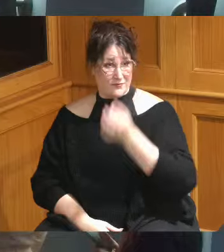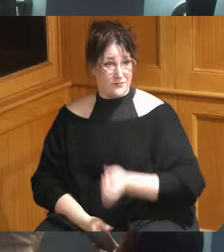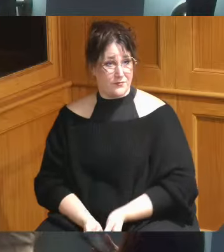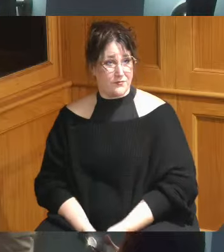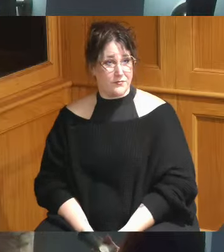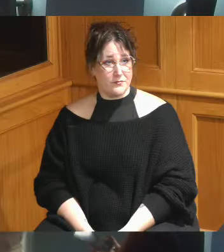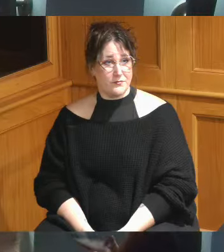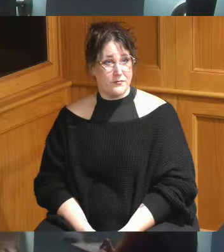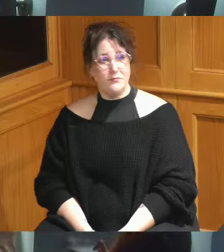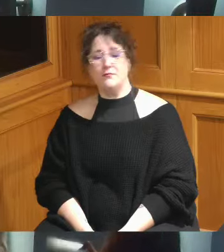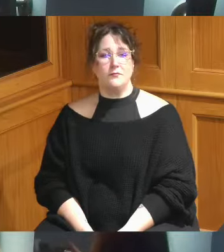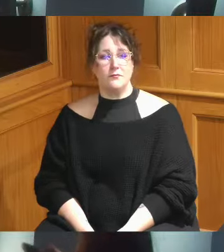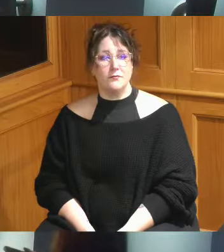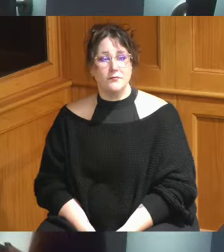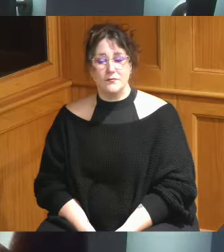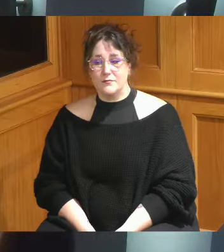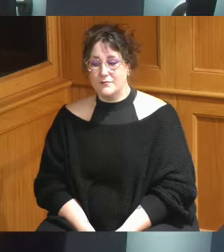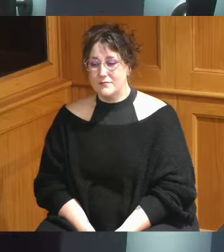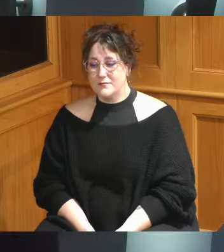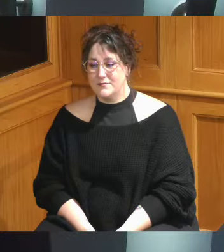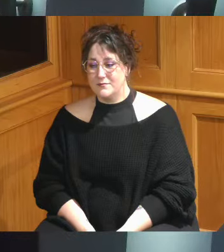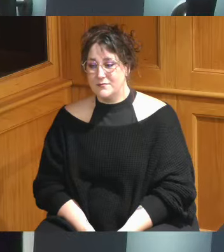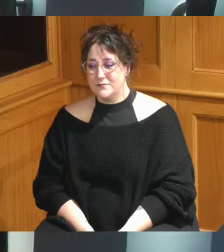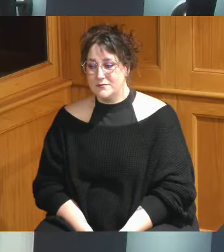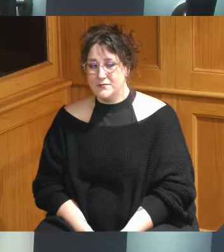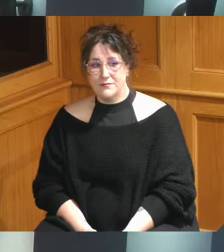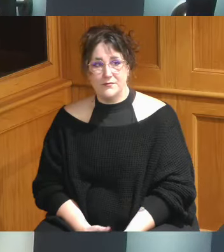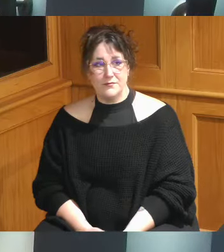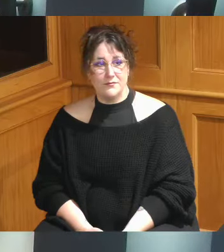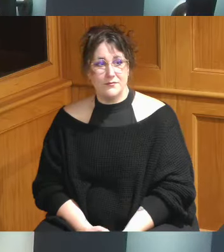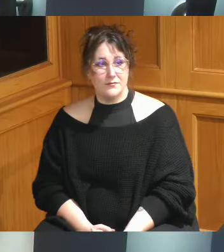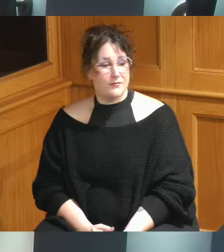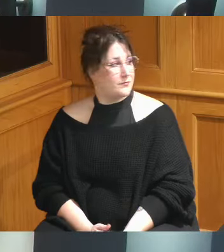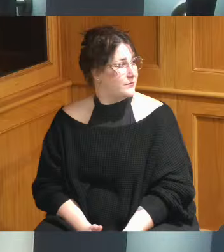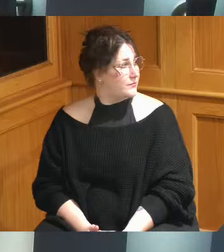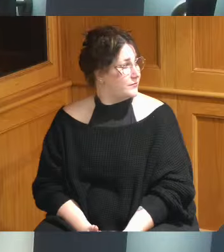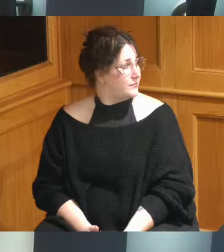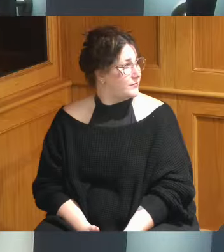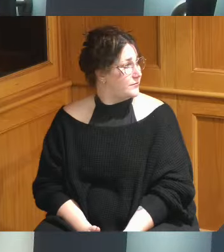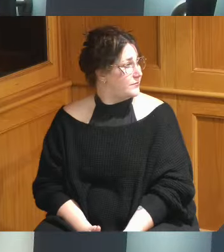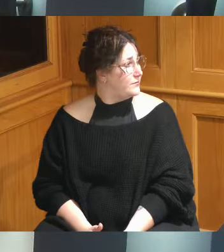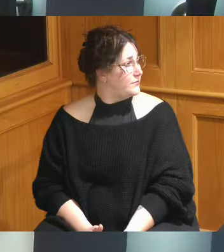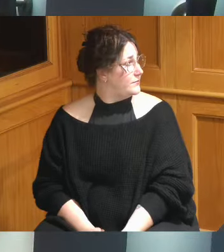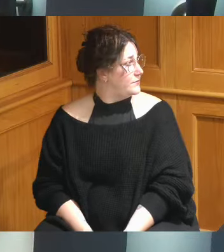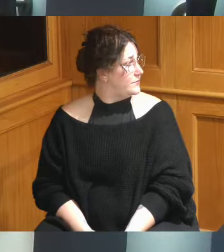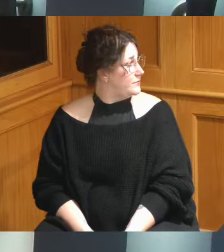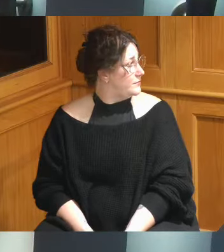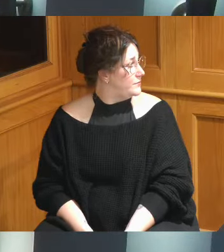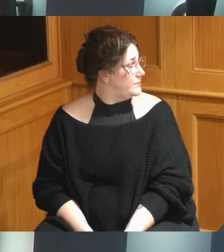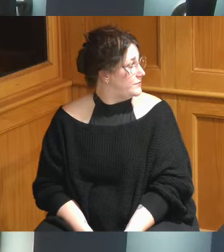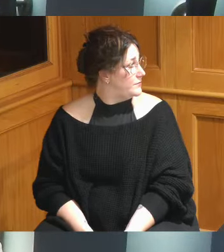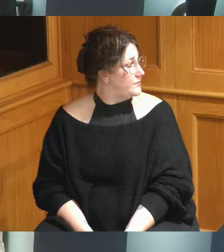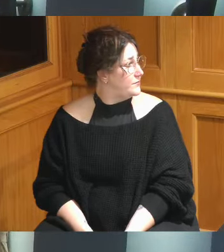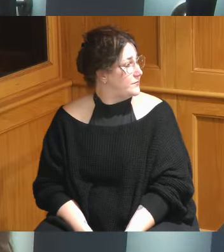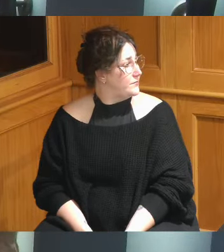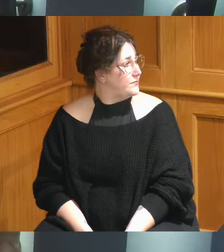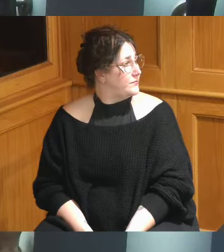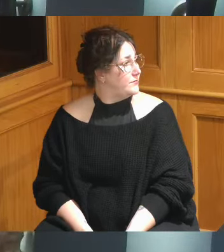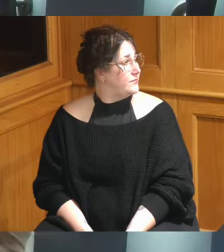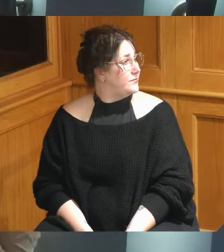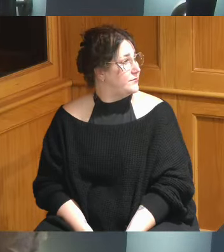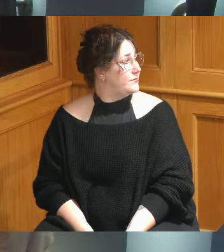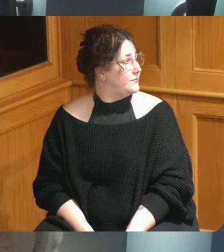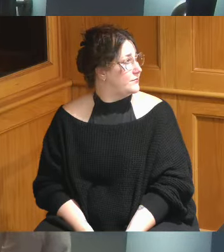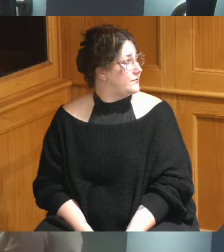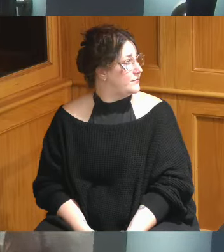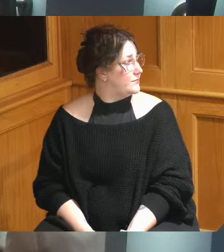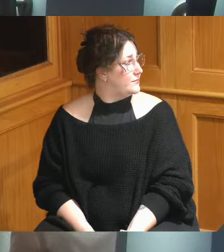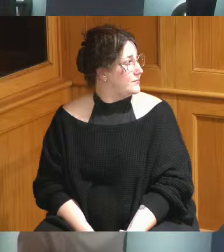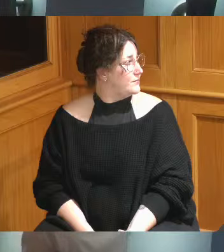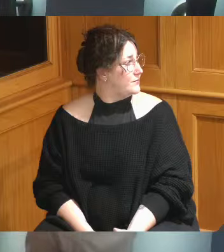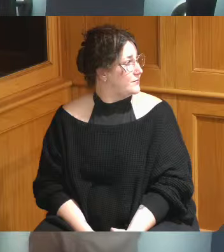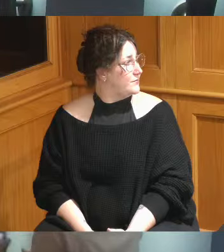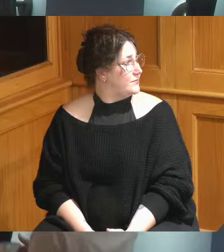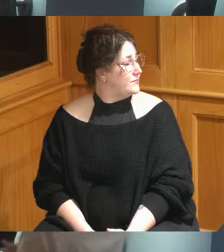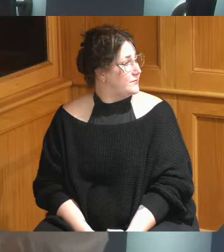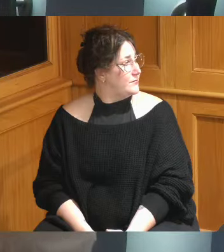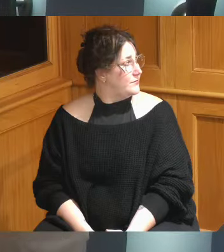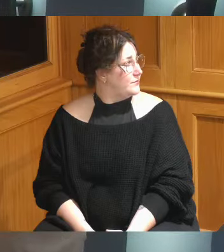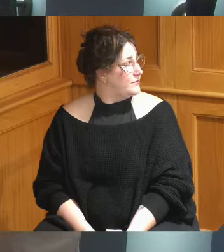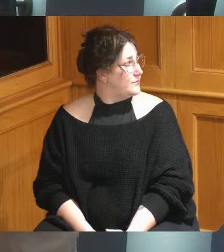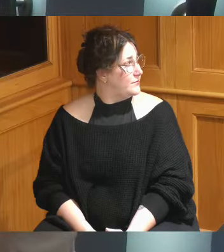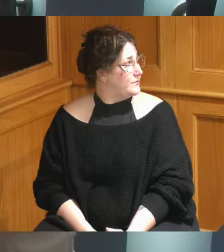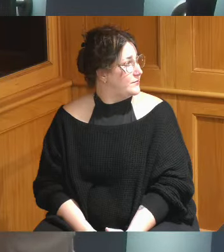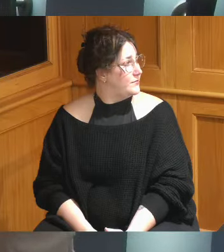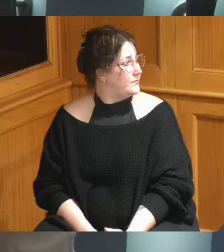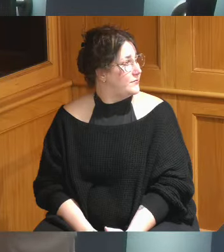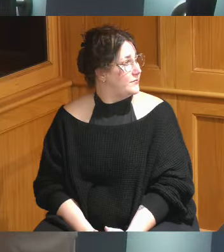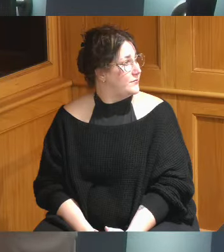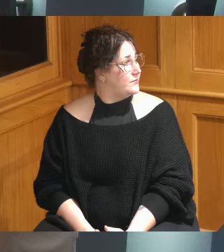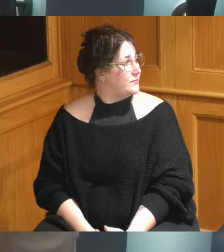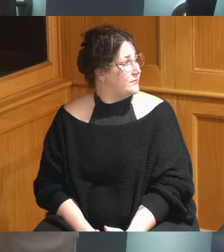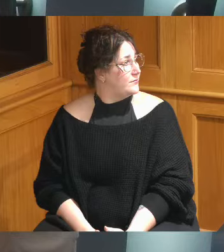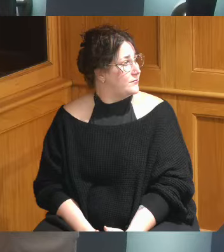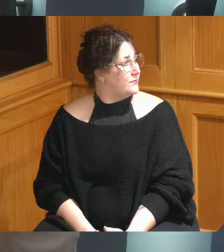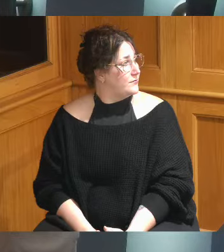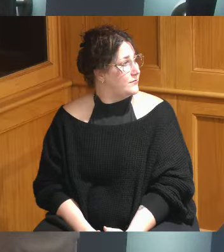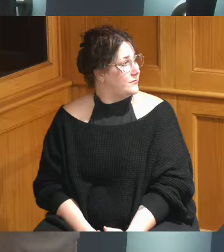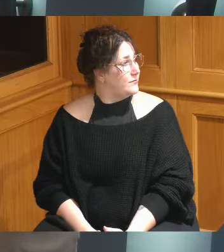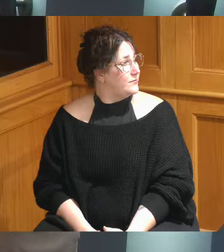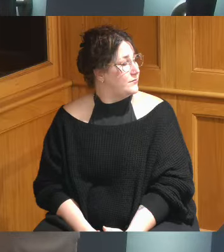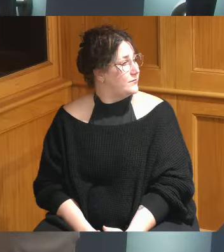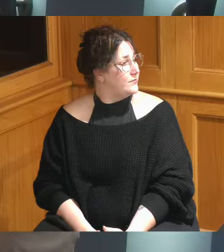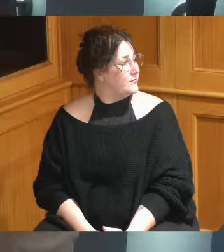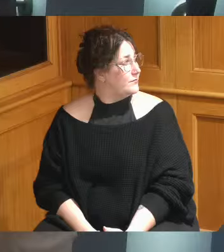Let me take one. Yep. Sorry.